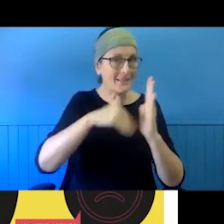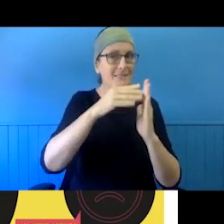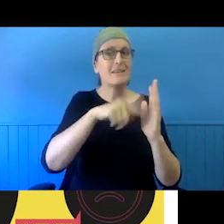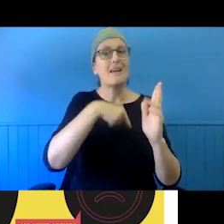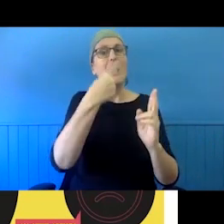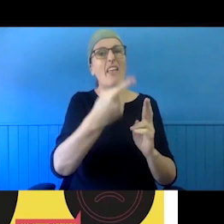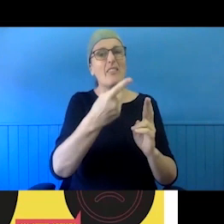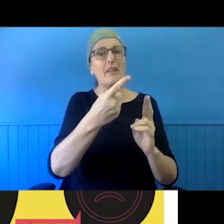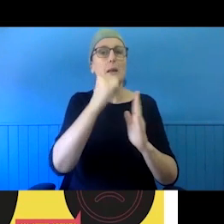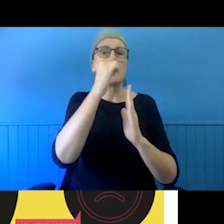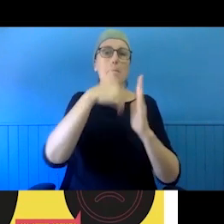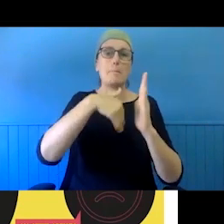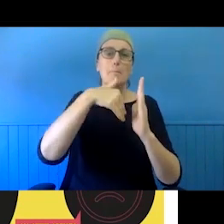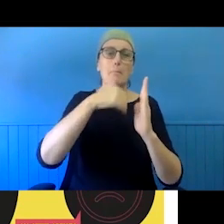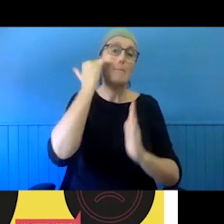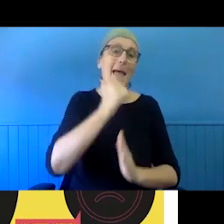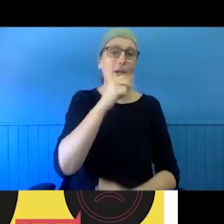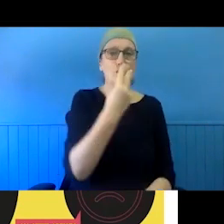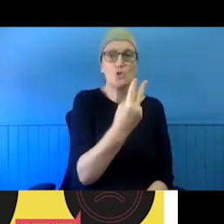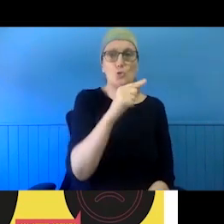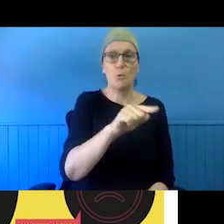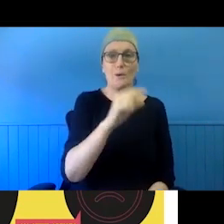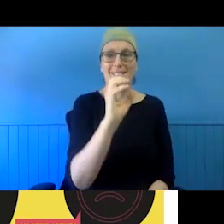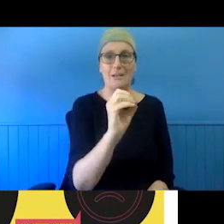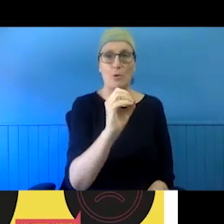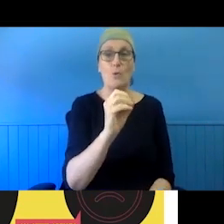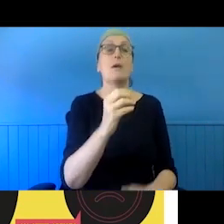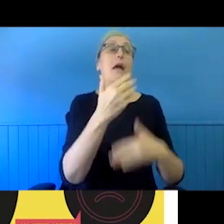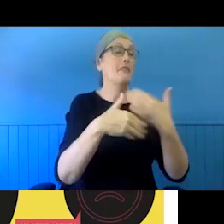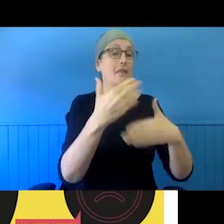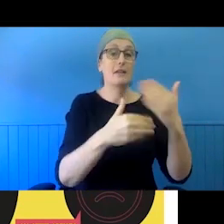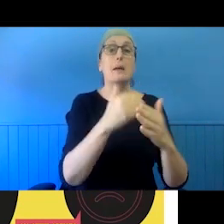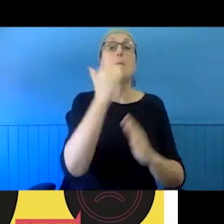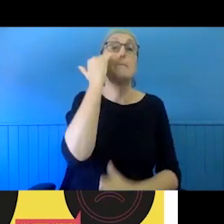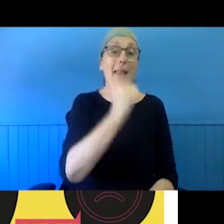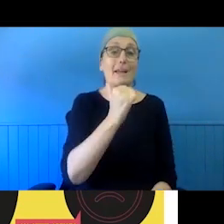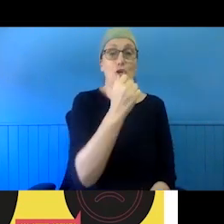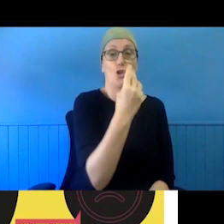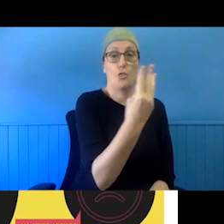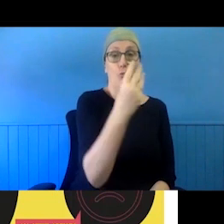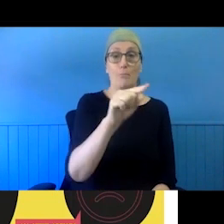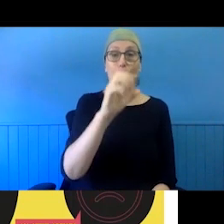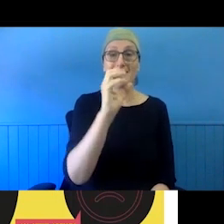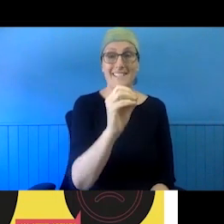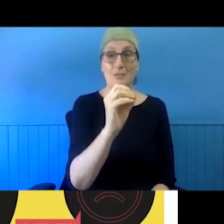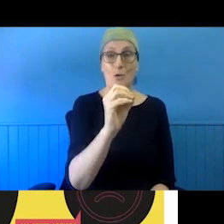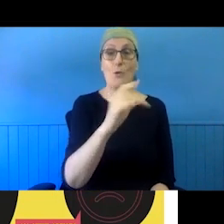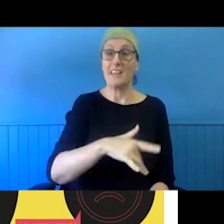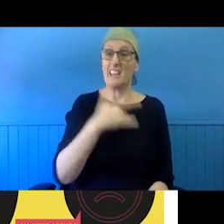By the time he got to black 3.0, he felt like he'd perfected the new blackest black in the world. So he decided to put that out to a